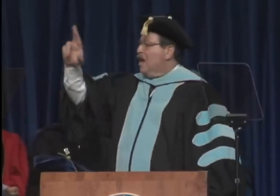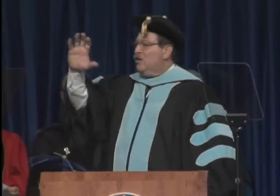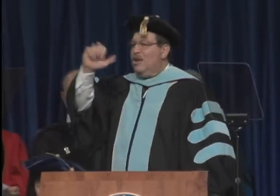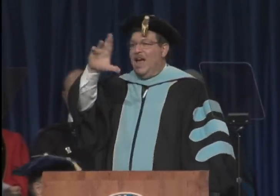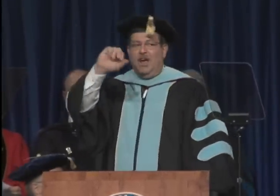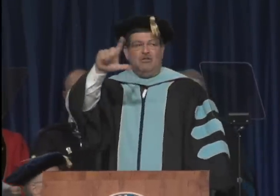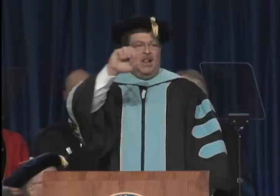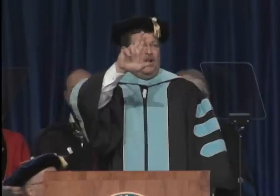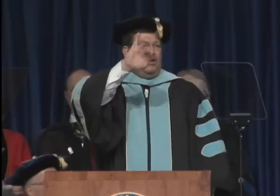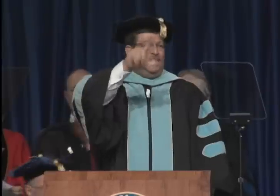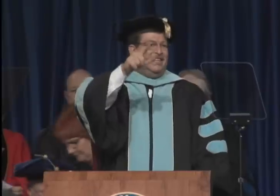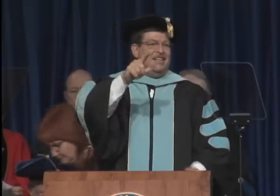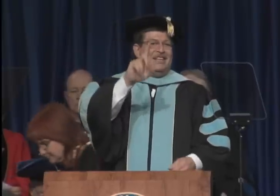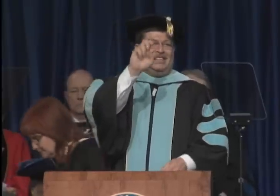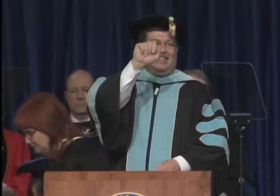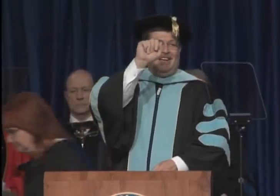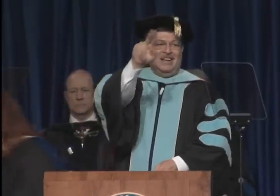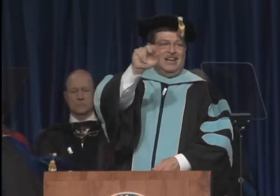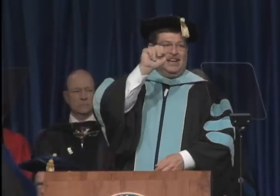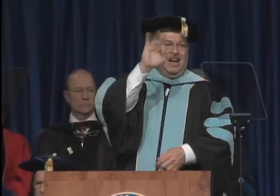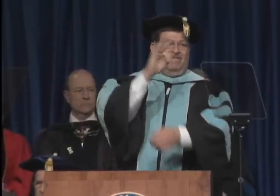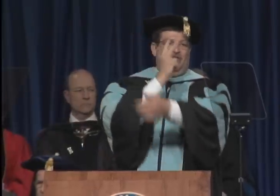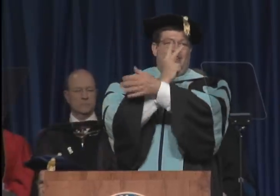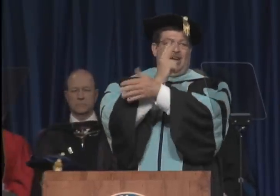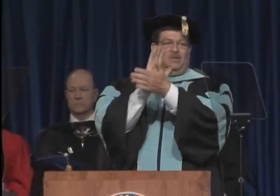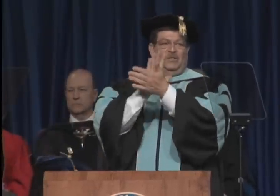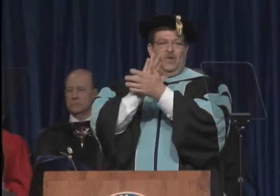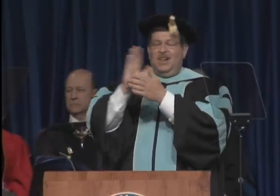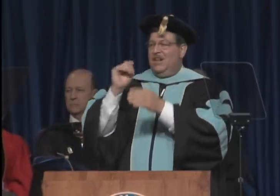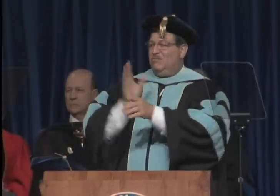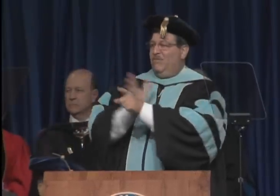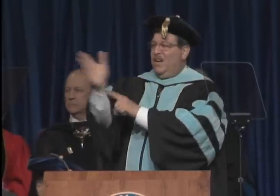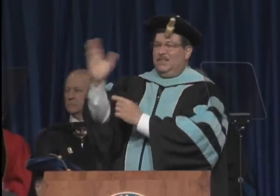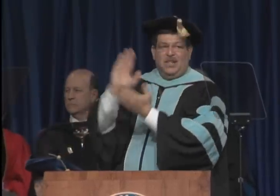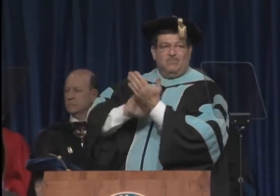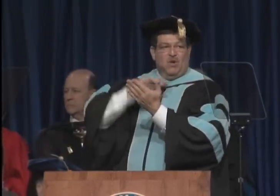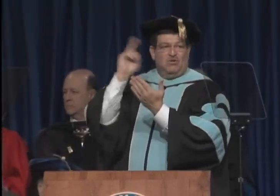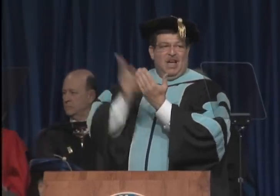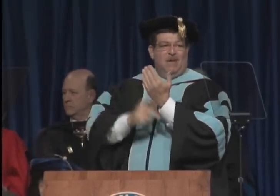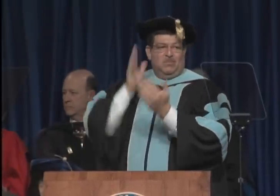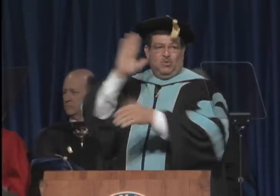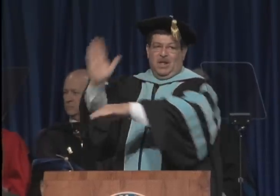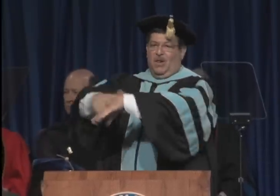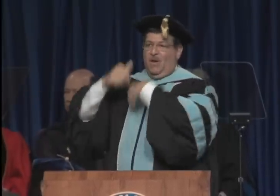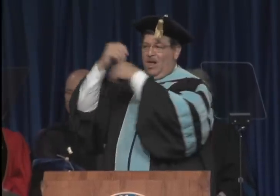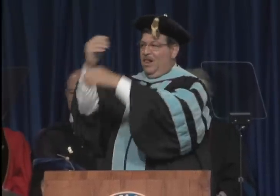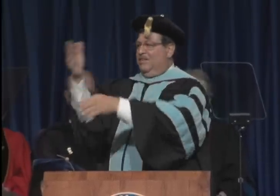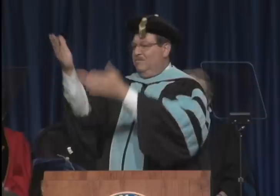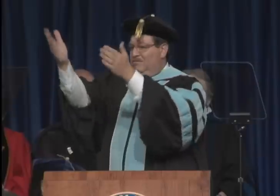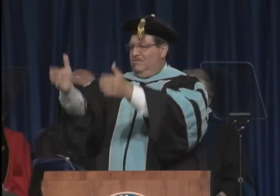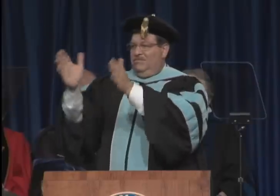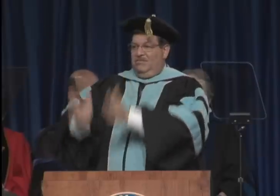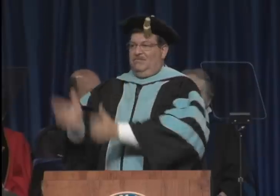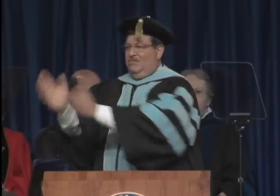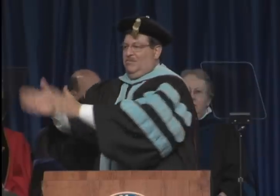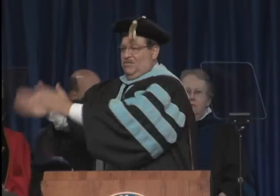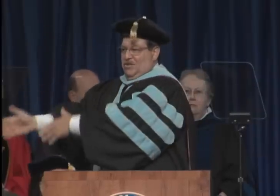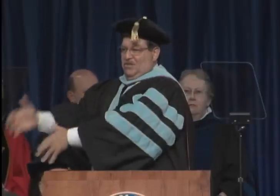Dr. Carol Erting, Dean of the Graduate School and Professional Programs will call forward the recipients